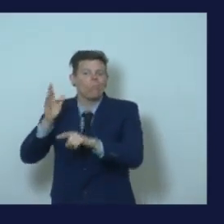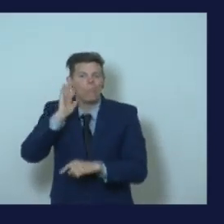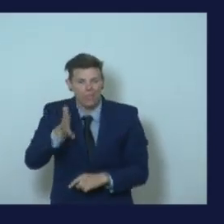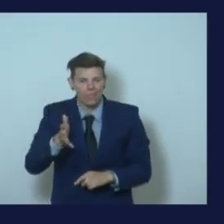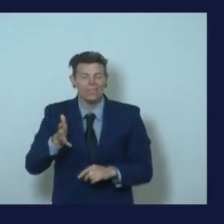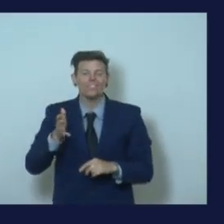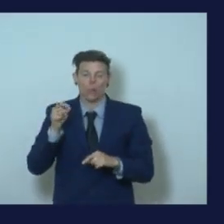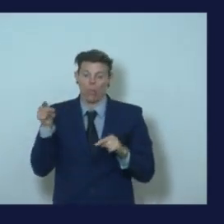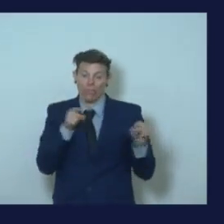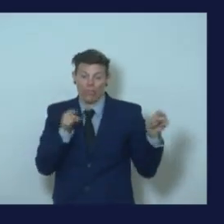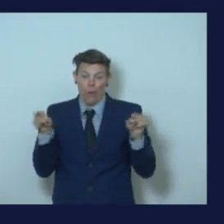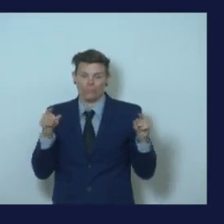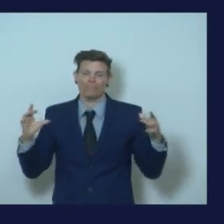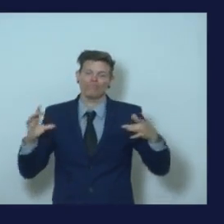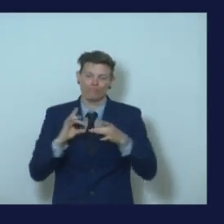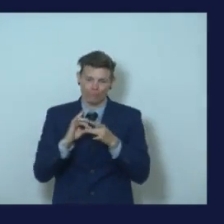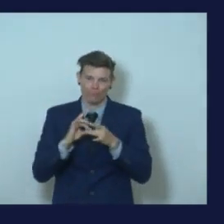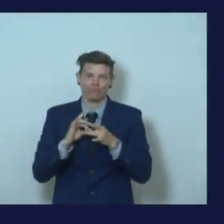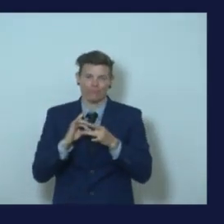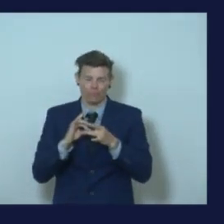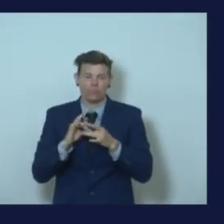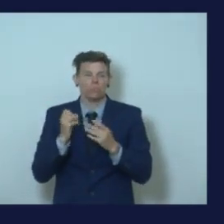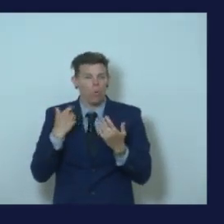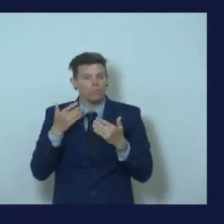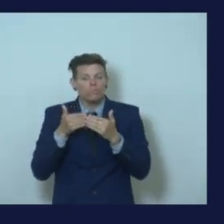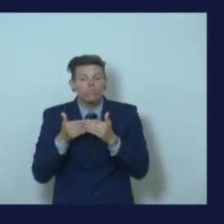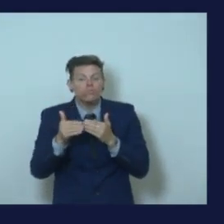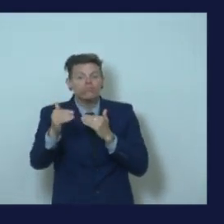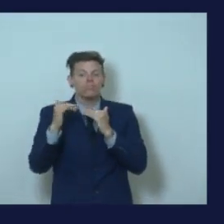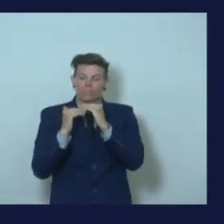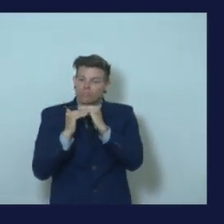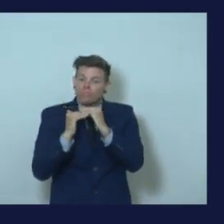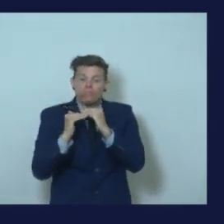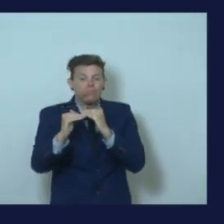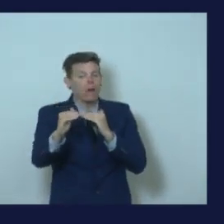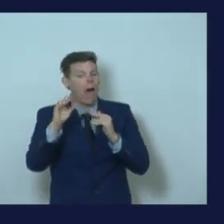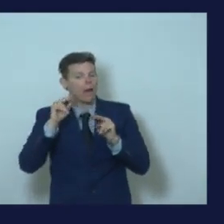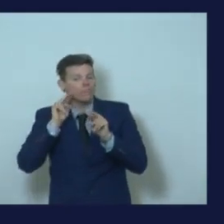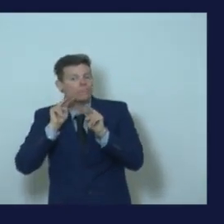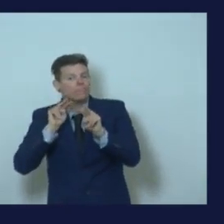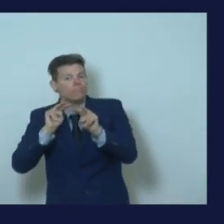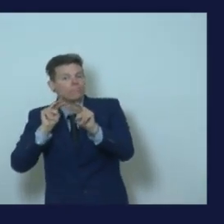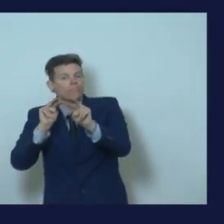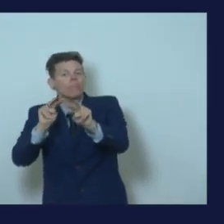WE’RE LIKELY TO HAVE MRE CASES THAT HAS PROVEN TO BE TRUE AND THEN IT SHOULD LEVEL OUT AGAIN.